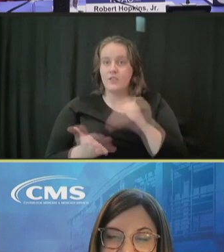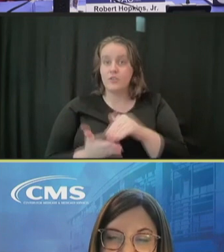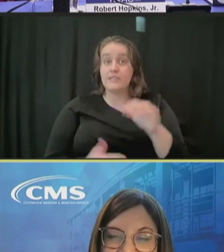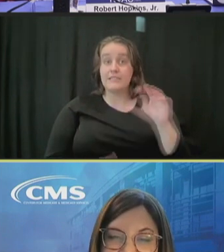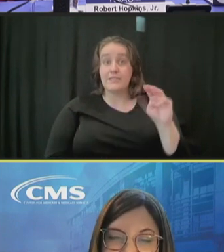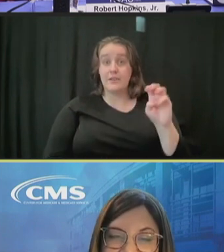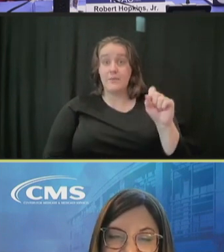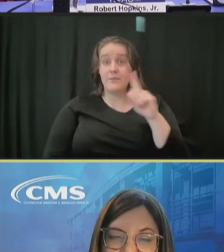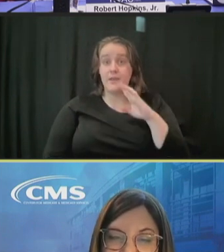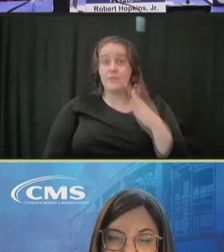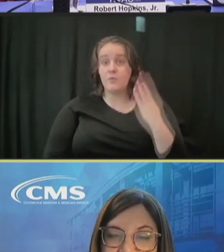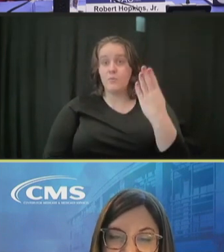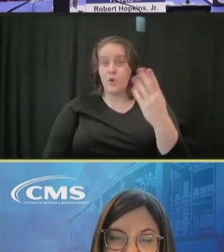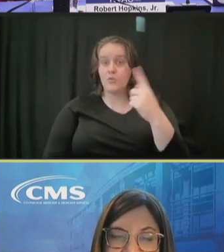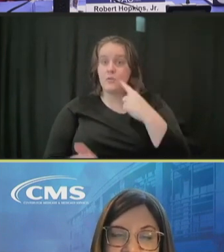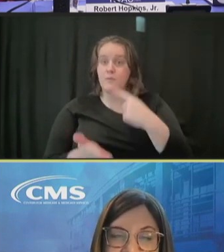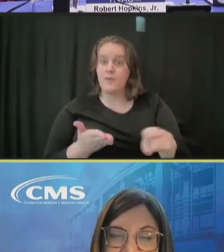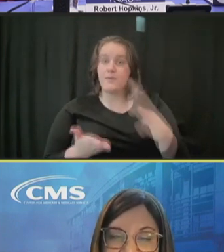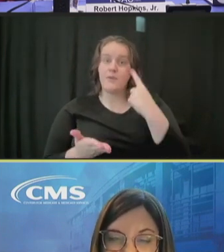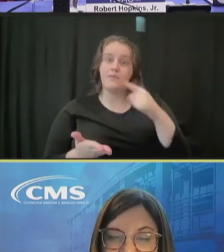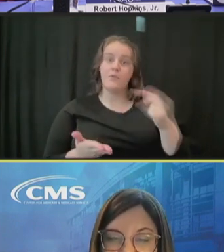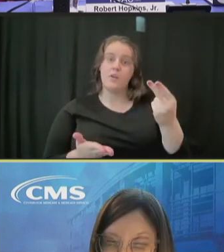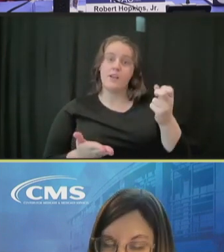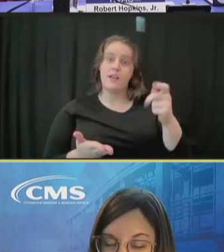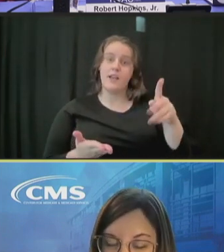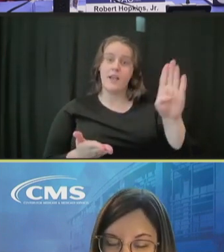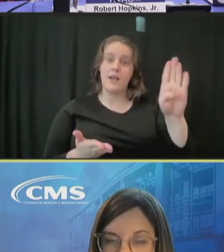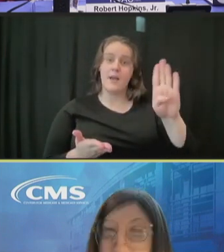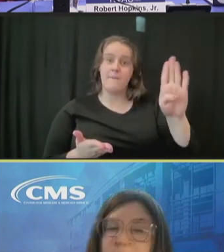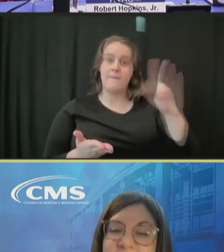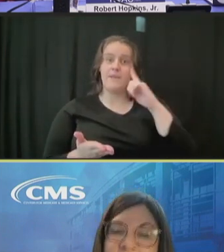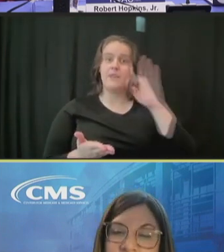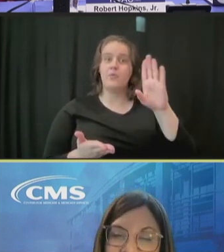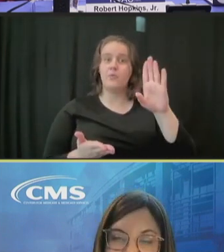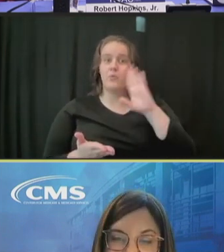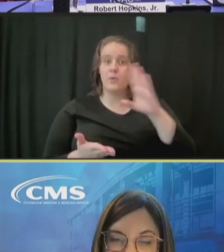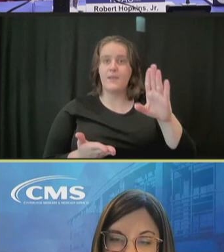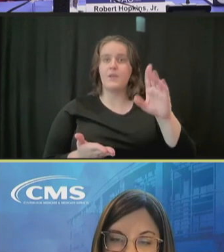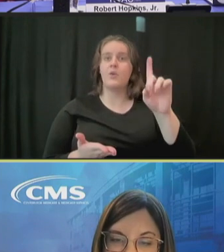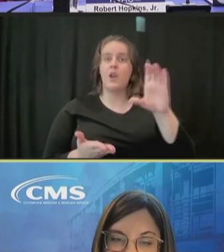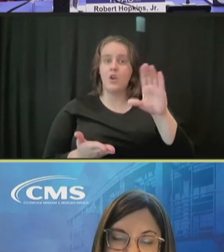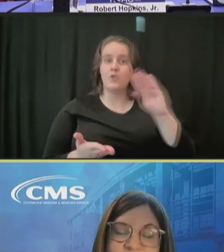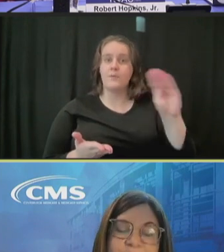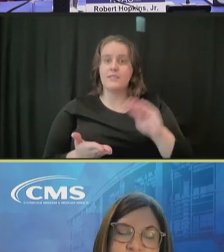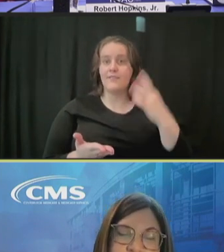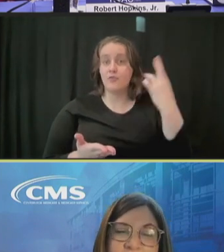C vaccines and their administration be made at 100 percent of reasonable cost in RHCs and FQHCs,